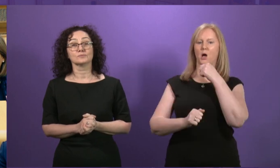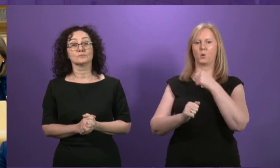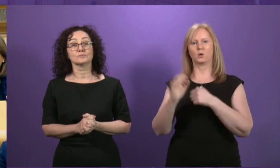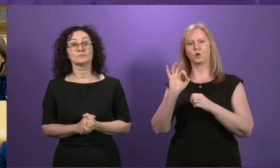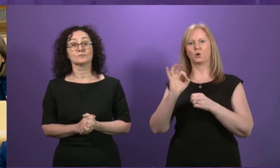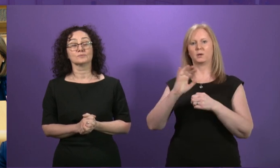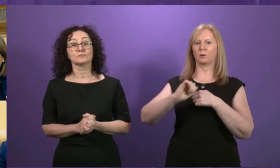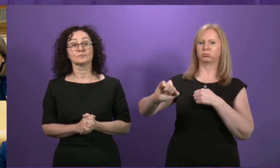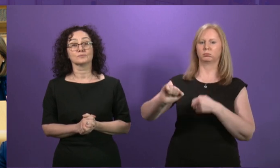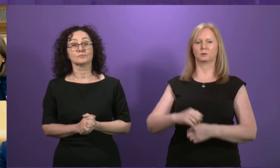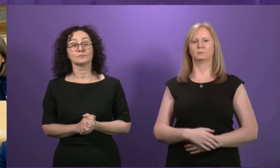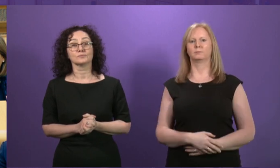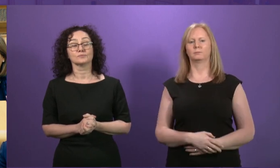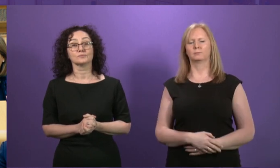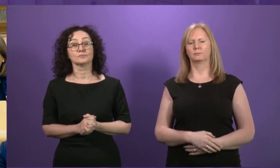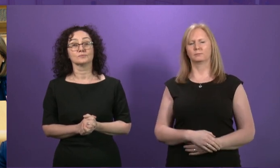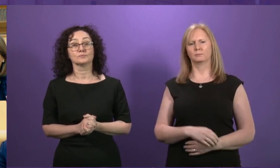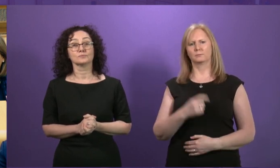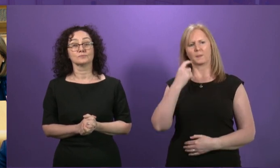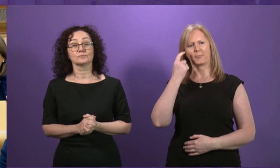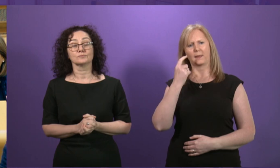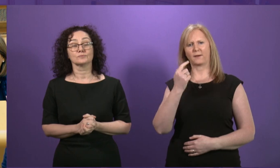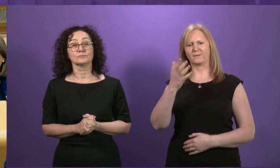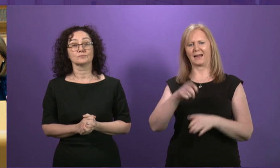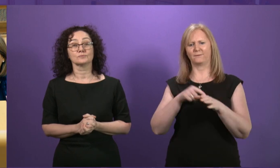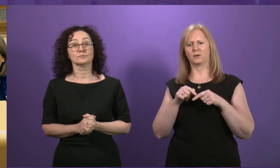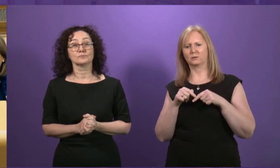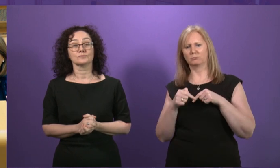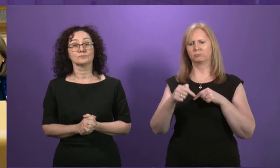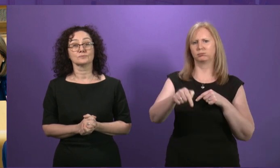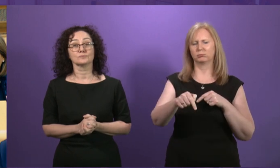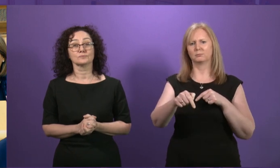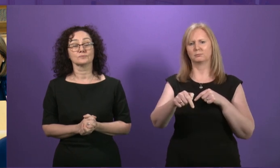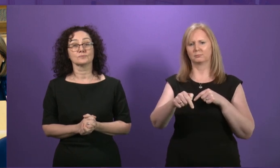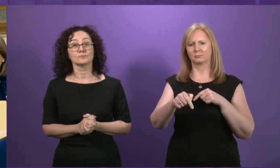Who would have thought that, five years on, the only people who want to take away Scotland’s